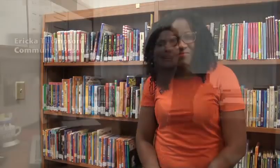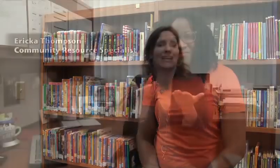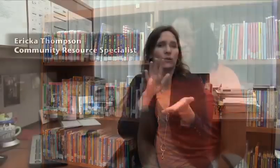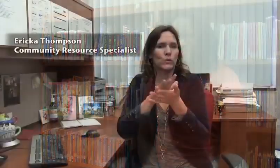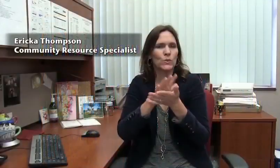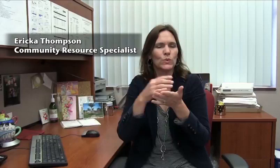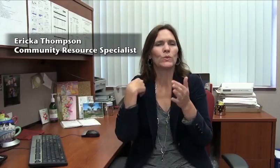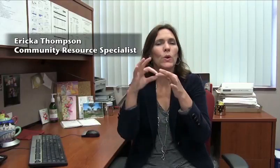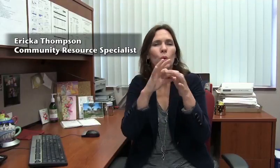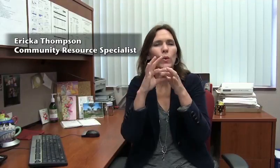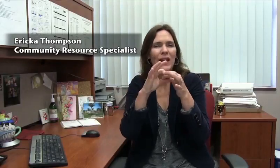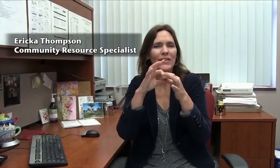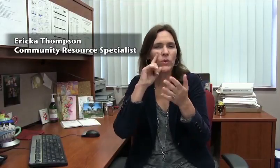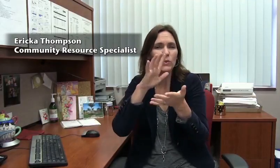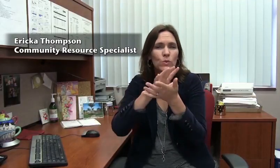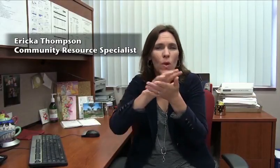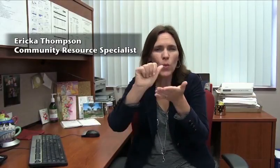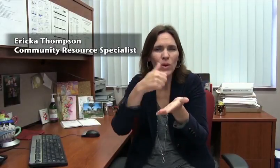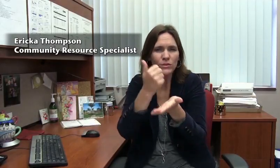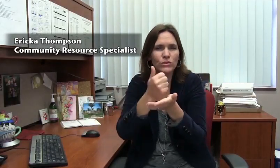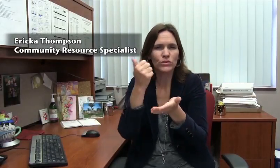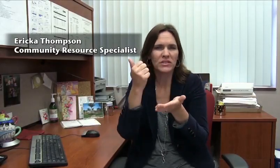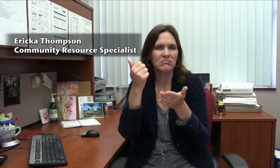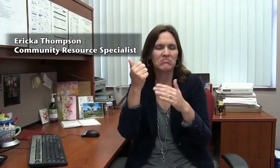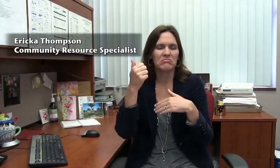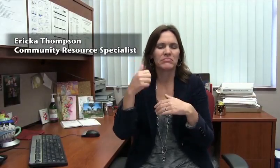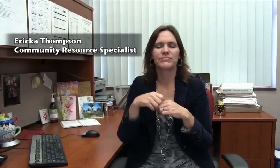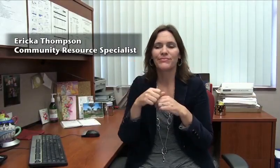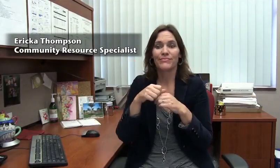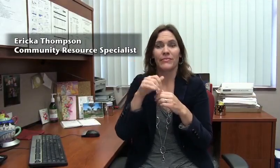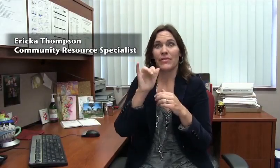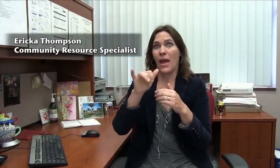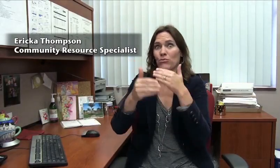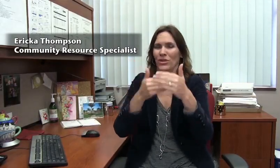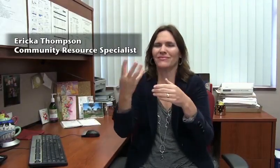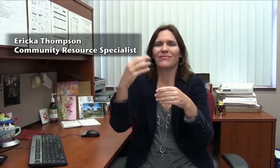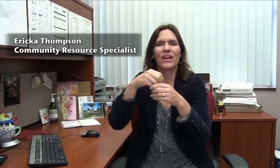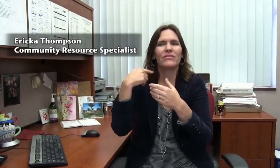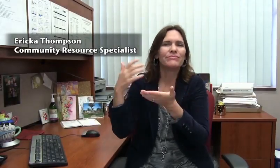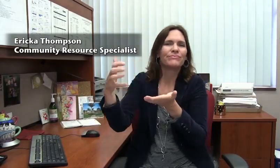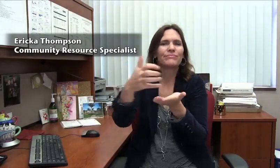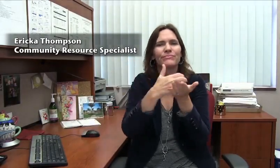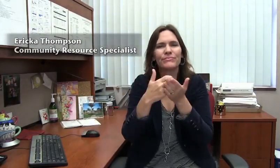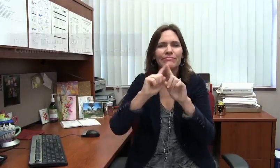Ericka Thompson: Here at my school, I coordinate school accreditation